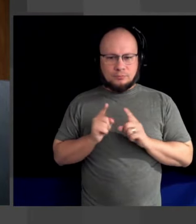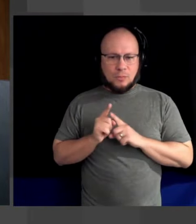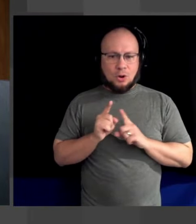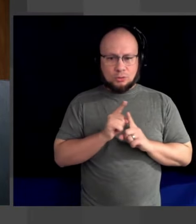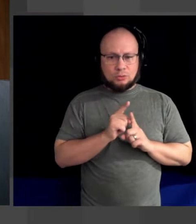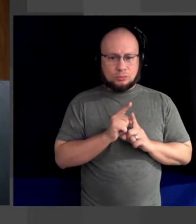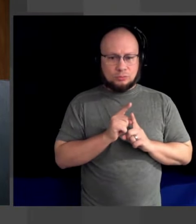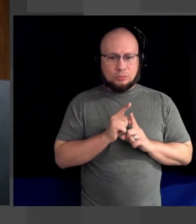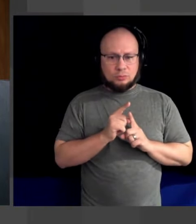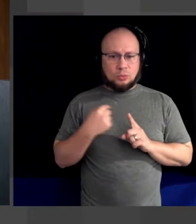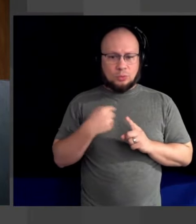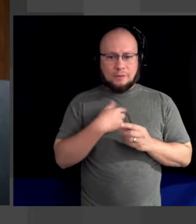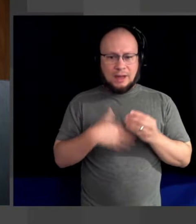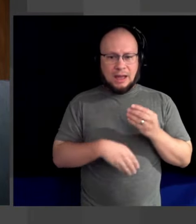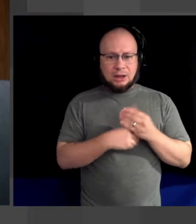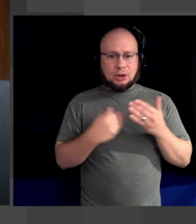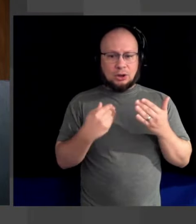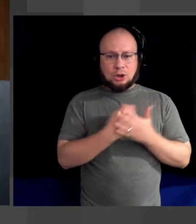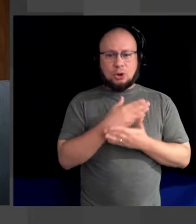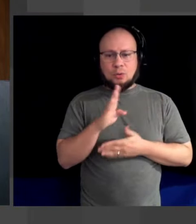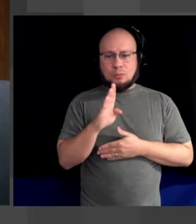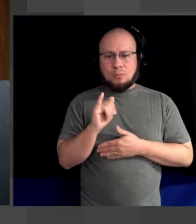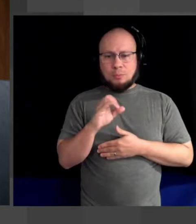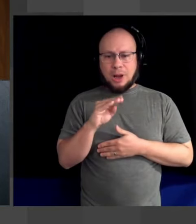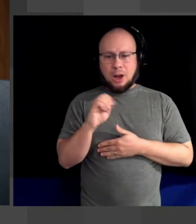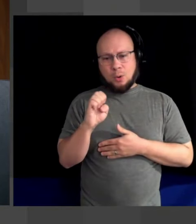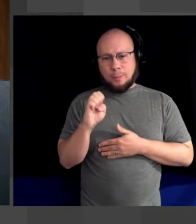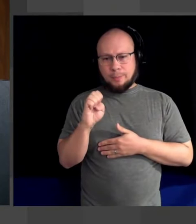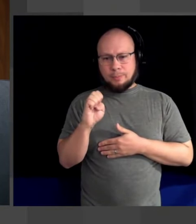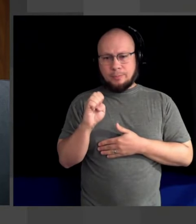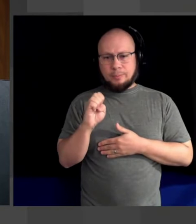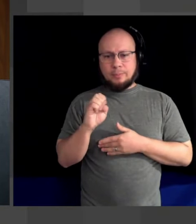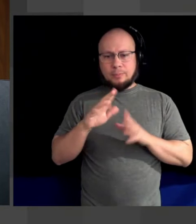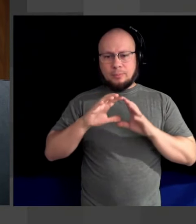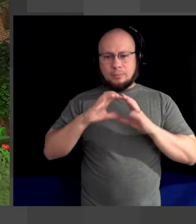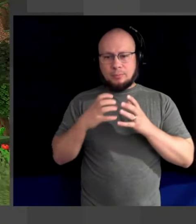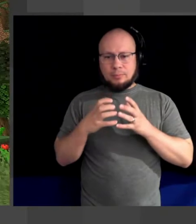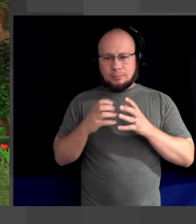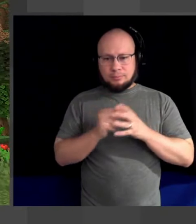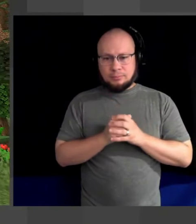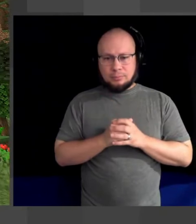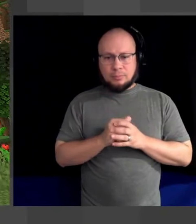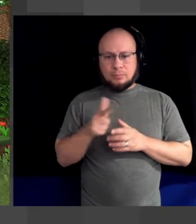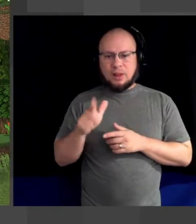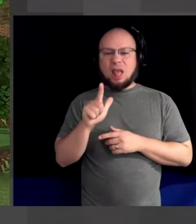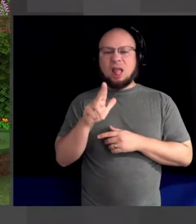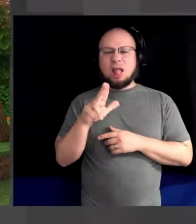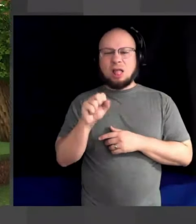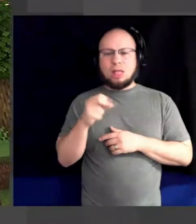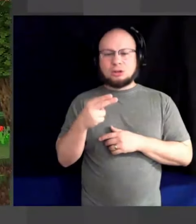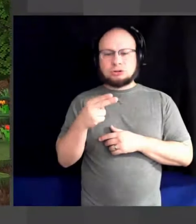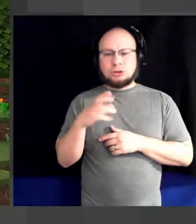ADVENTURES. AND ONE THING THAT WE'VE DONE IS THAT WE'VE ADDED NEW CAVE BIOMES